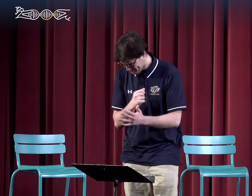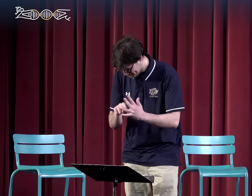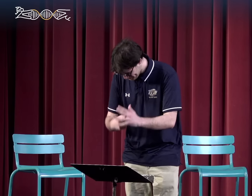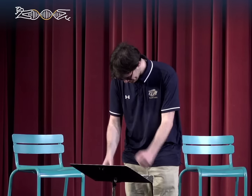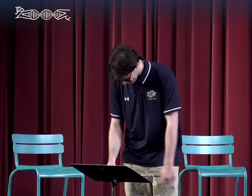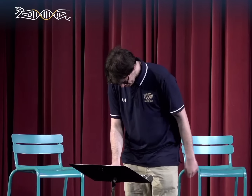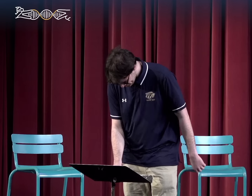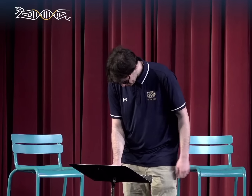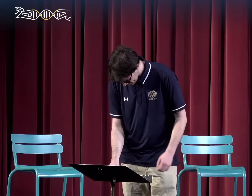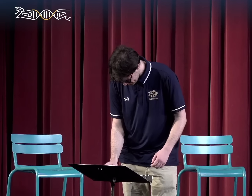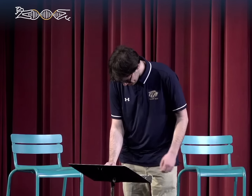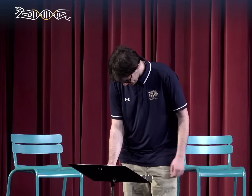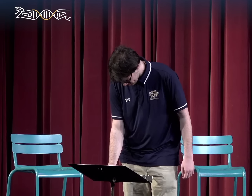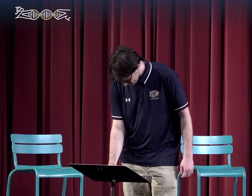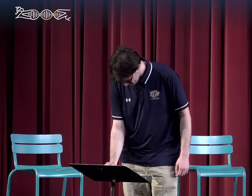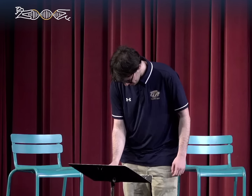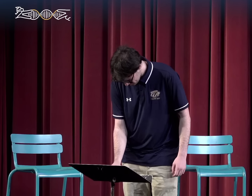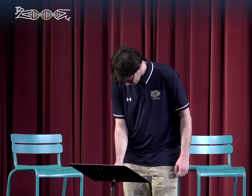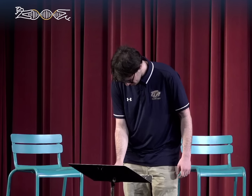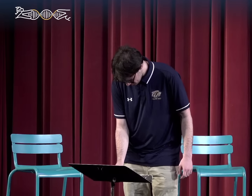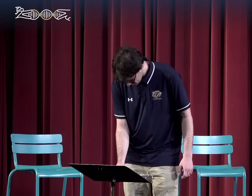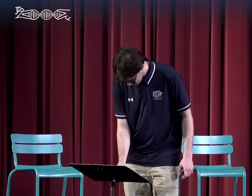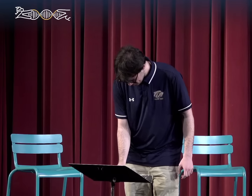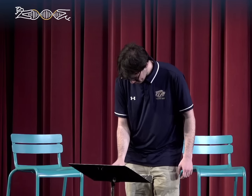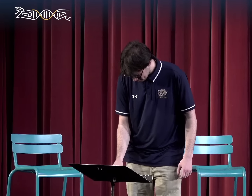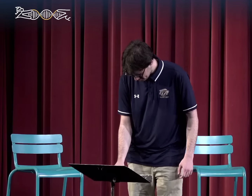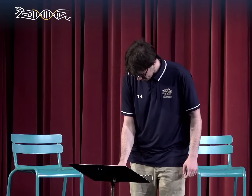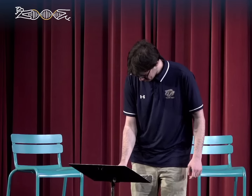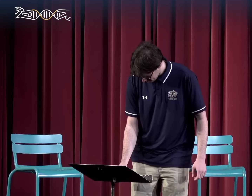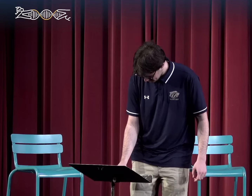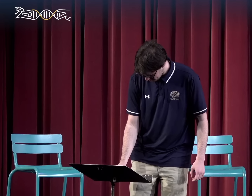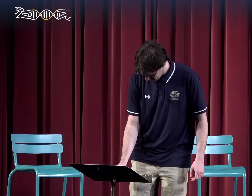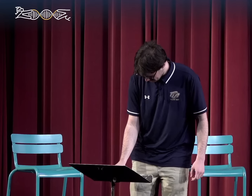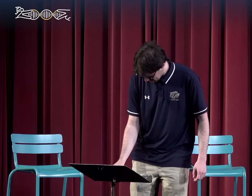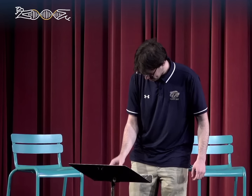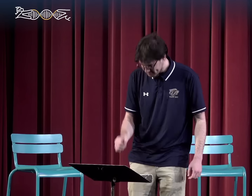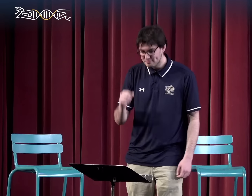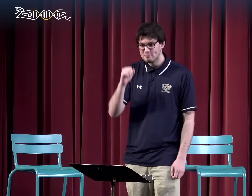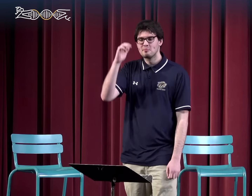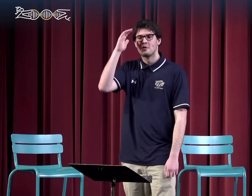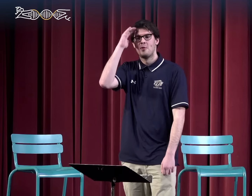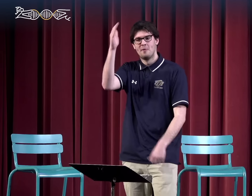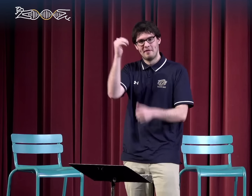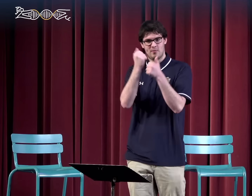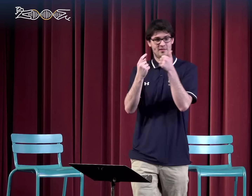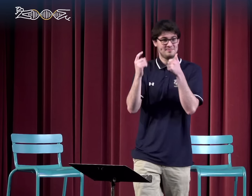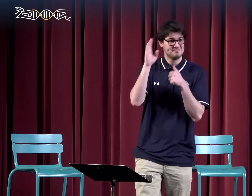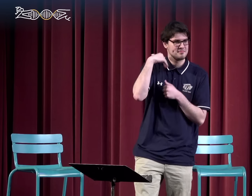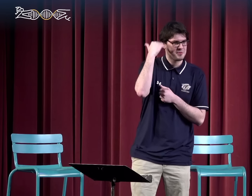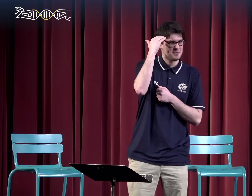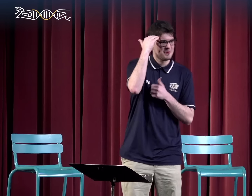Let's get started. Hello, everyone.